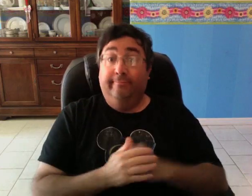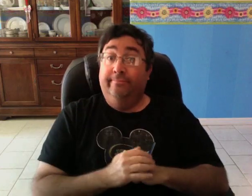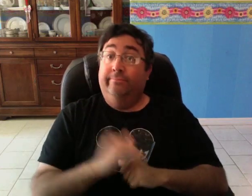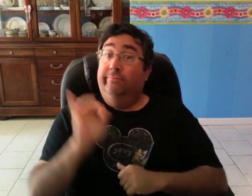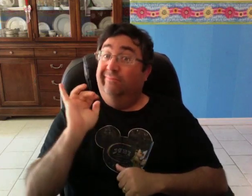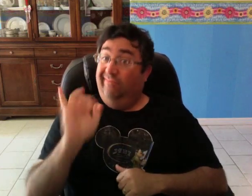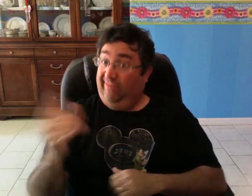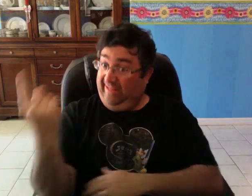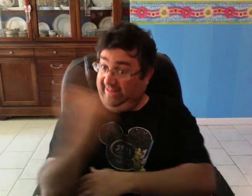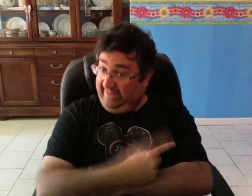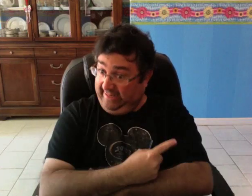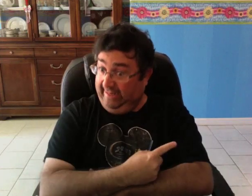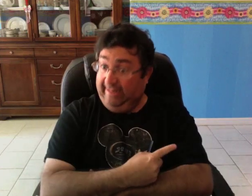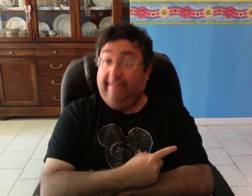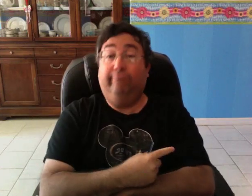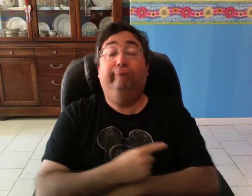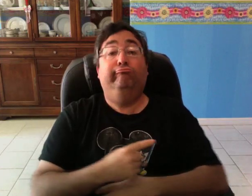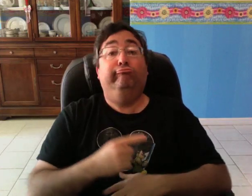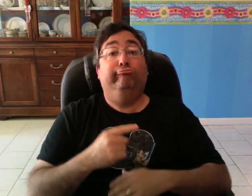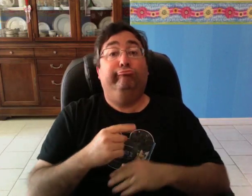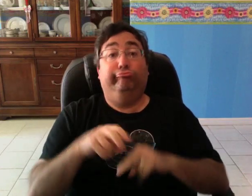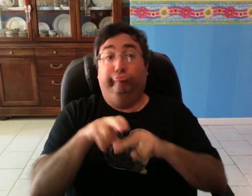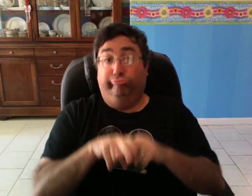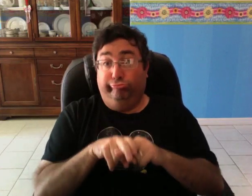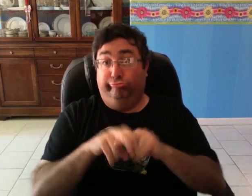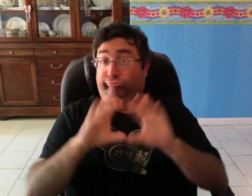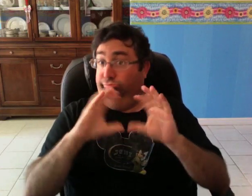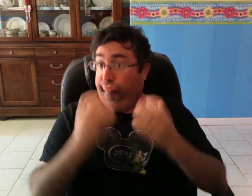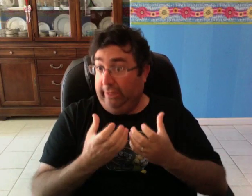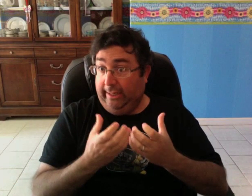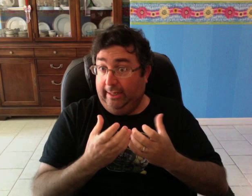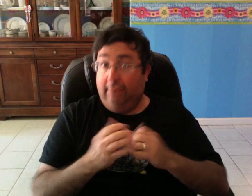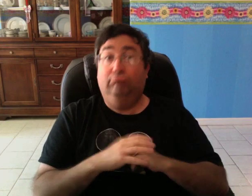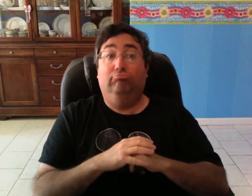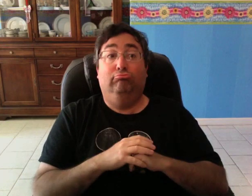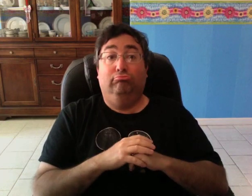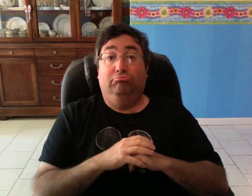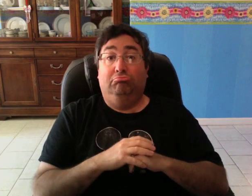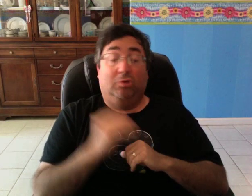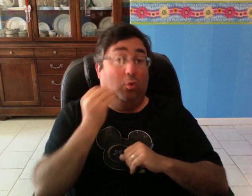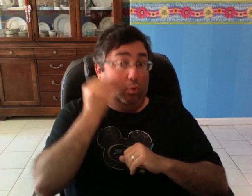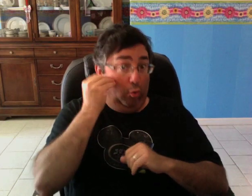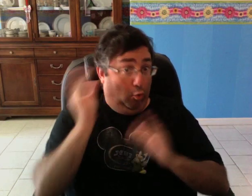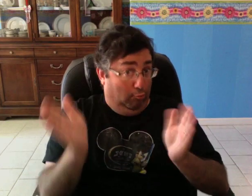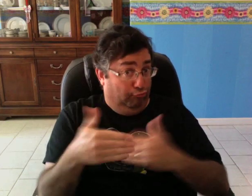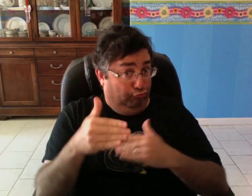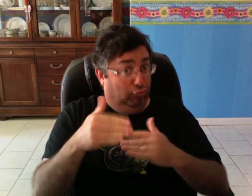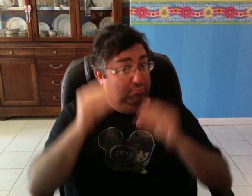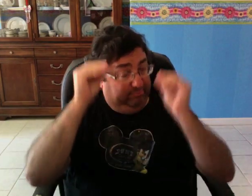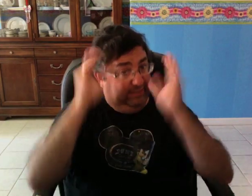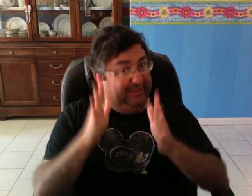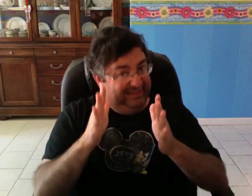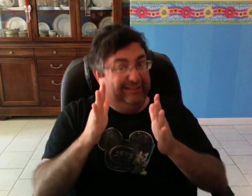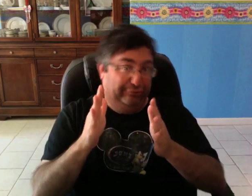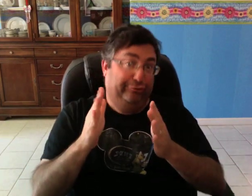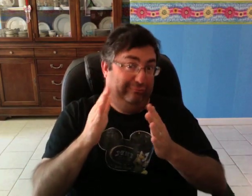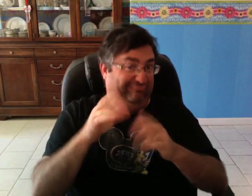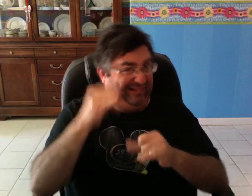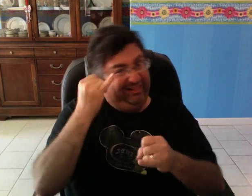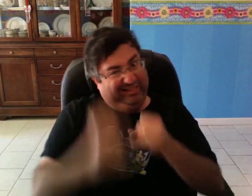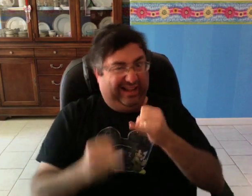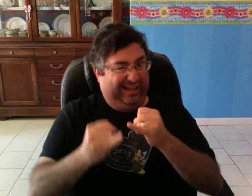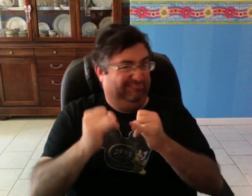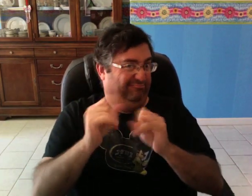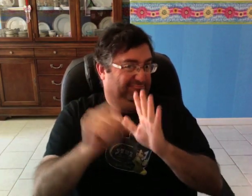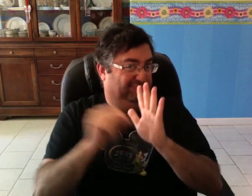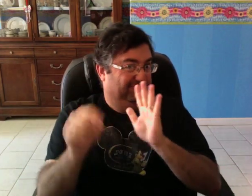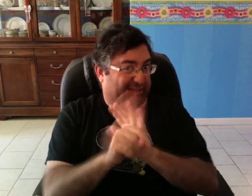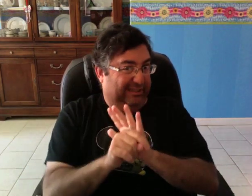That day, I sat in my Homeroom class during last period,